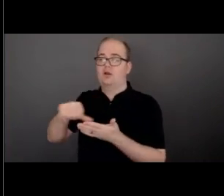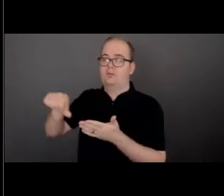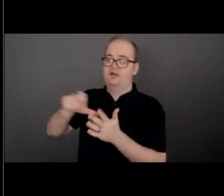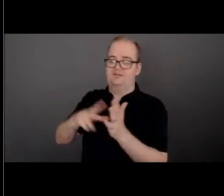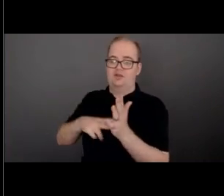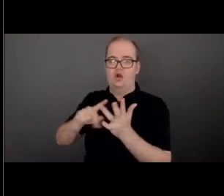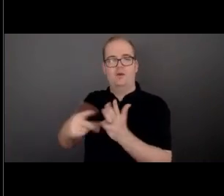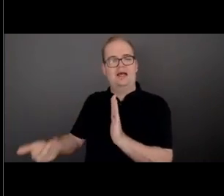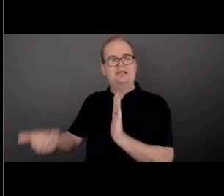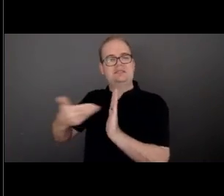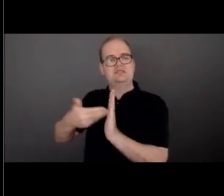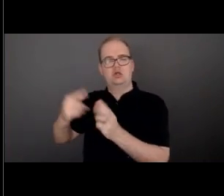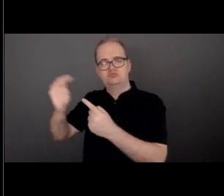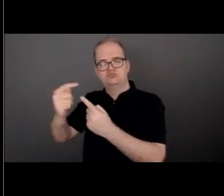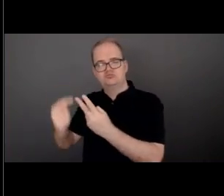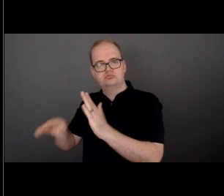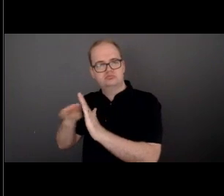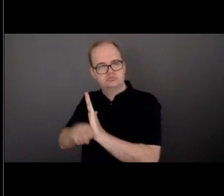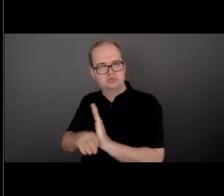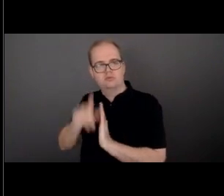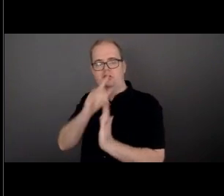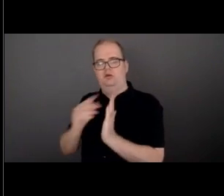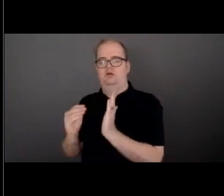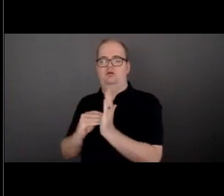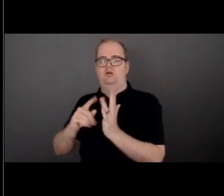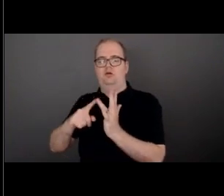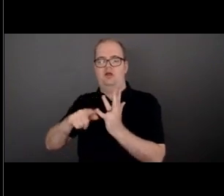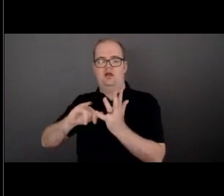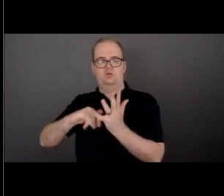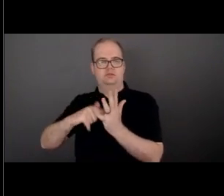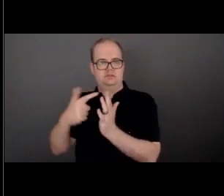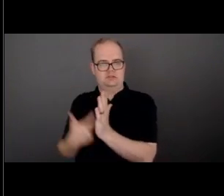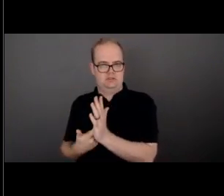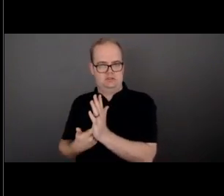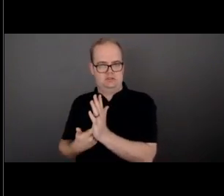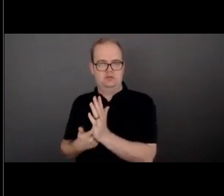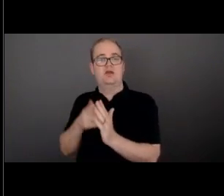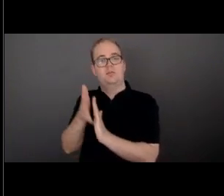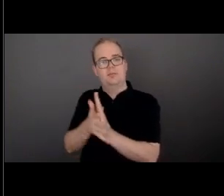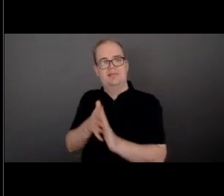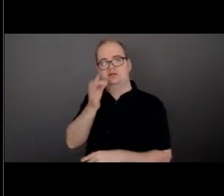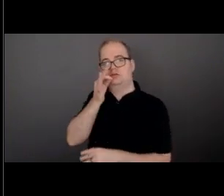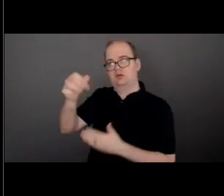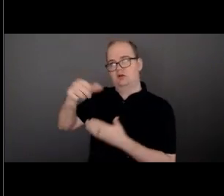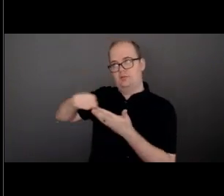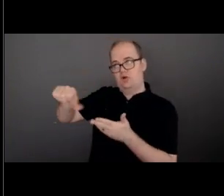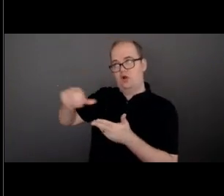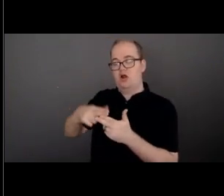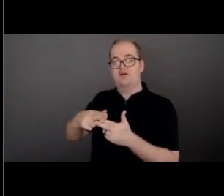It means when they are asking for the respondent to be having to leave the premises and they